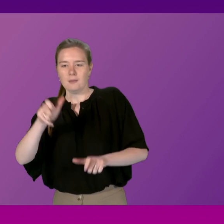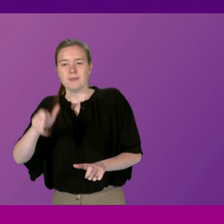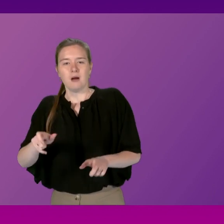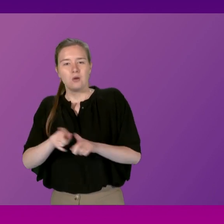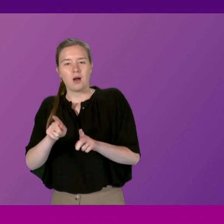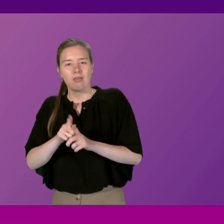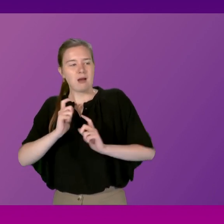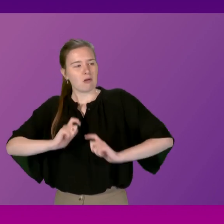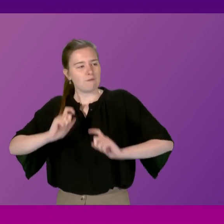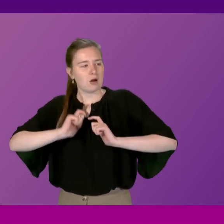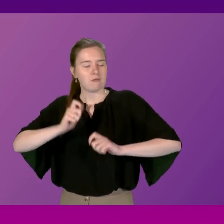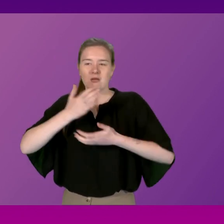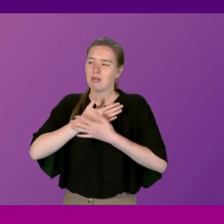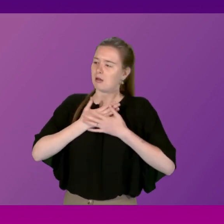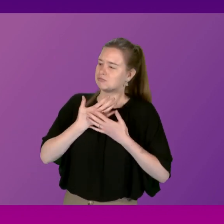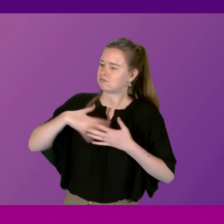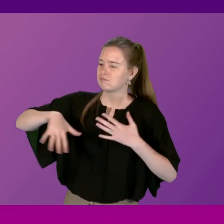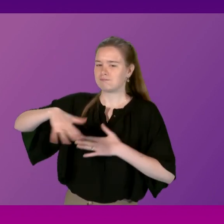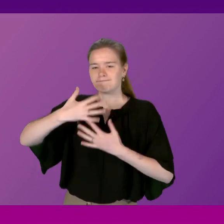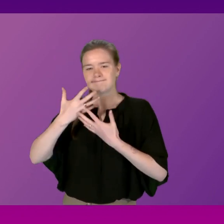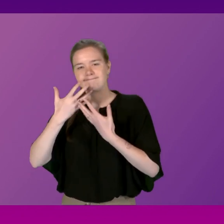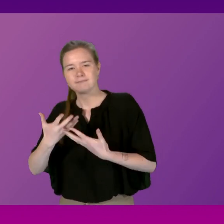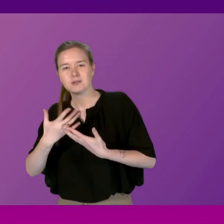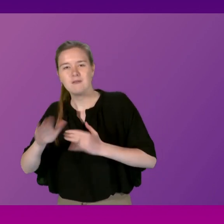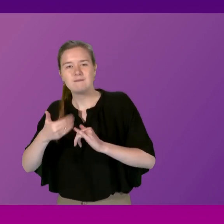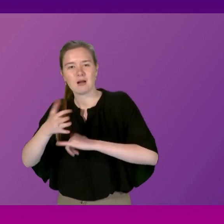the comfort of their loved ones in the final hours of their lives.